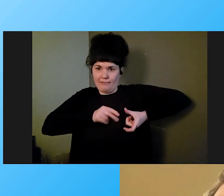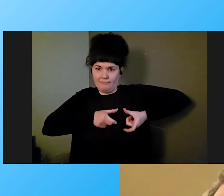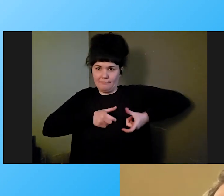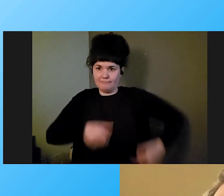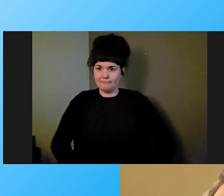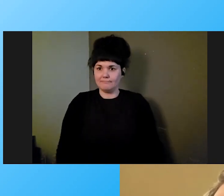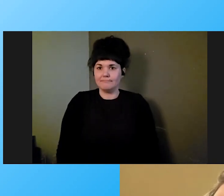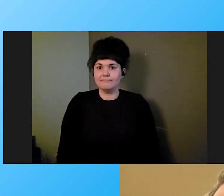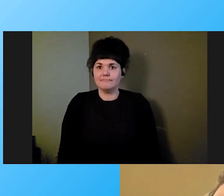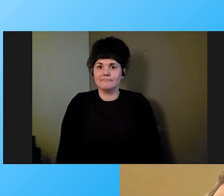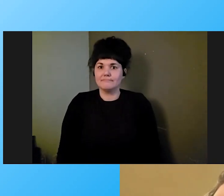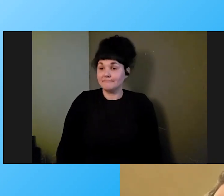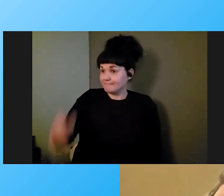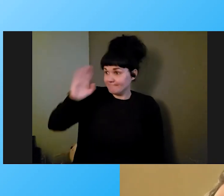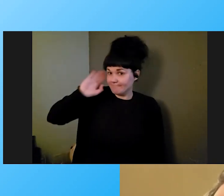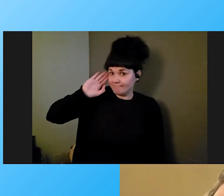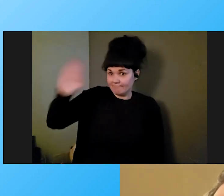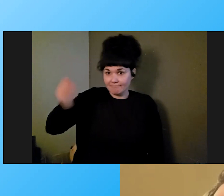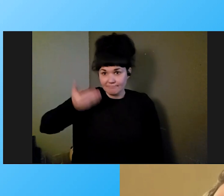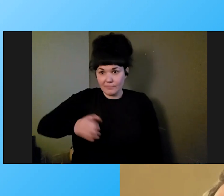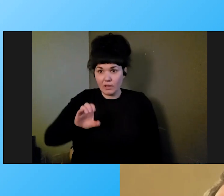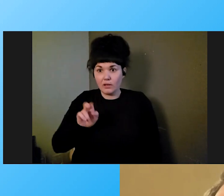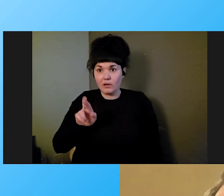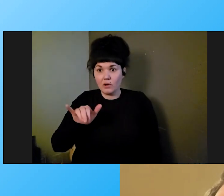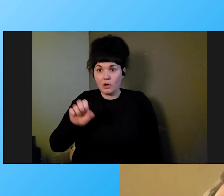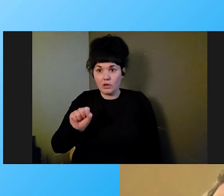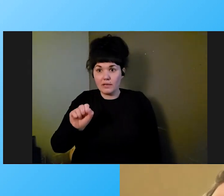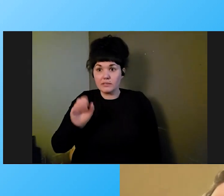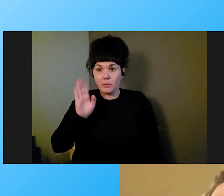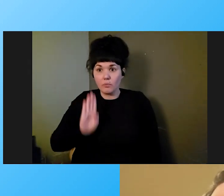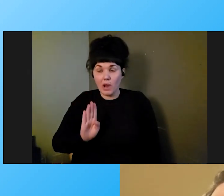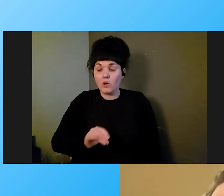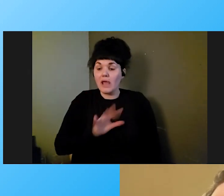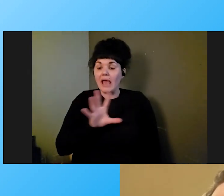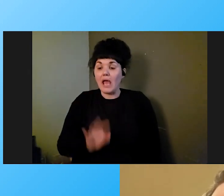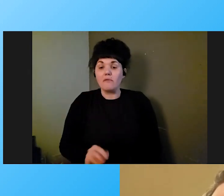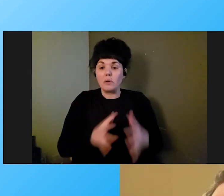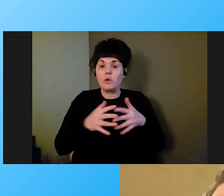sustainable pin on my lapel. CURTIS BROWN: African/American Black male